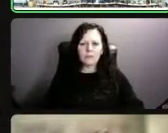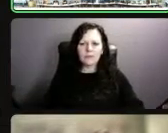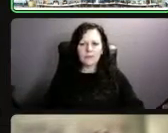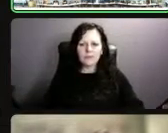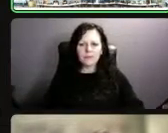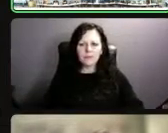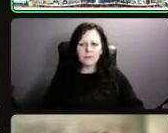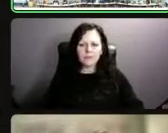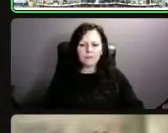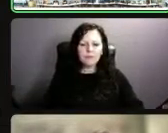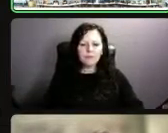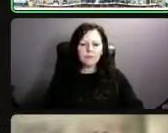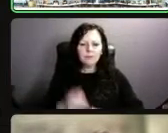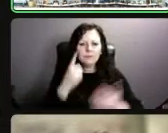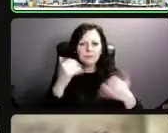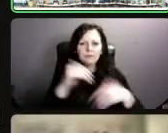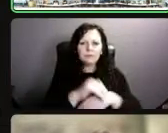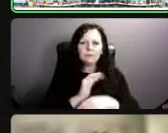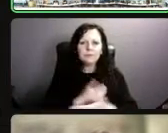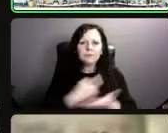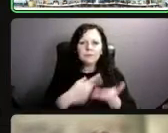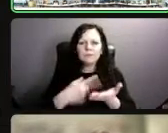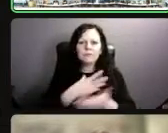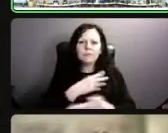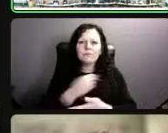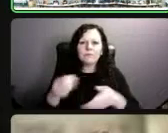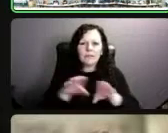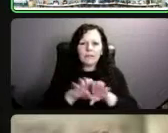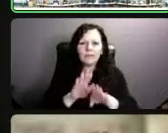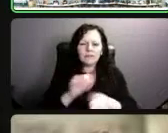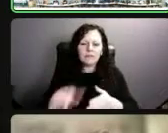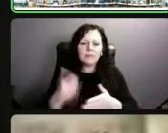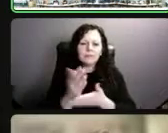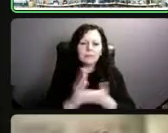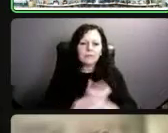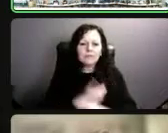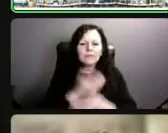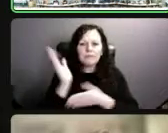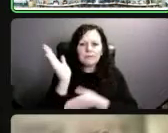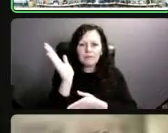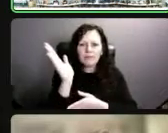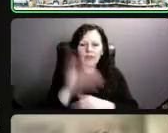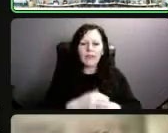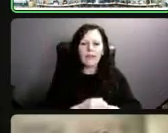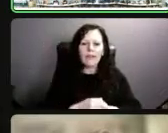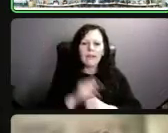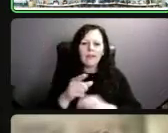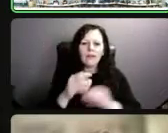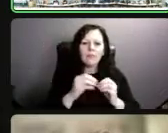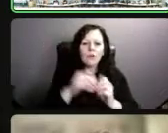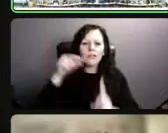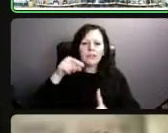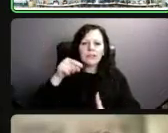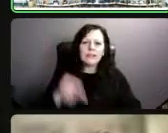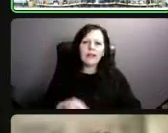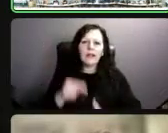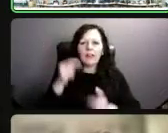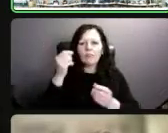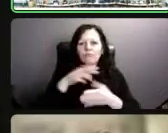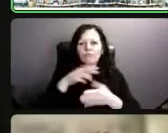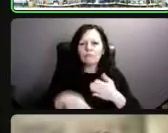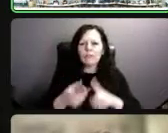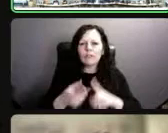MANPOWER COMPARED ITIES